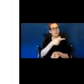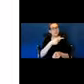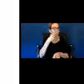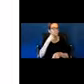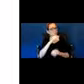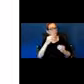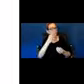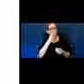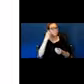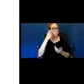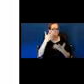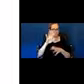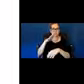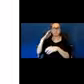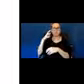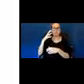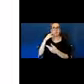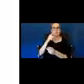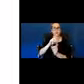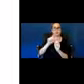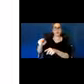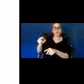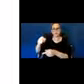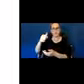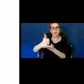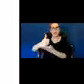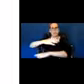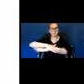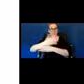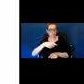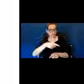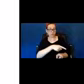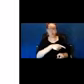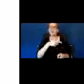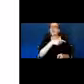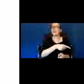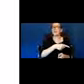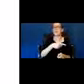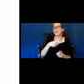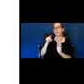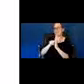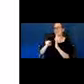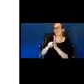but he did share that he had never been there. And with our typical criteria,